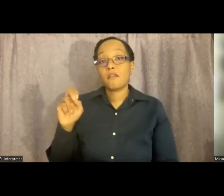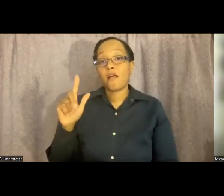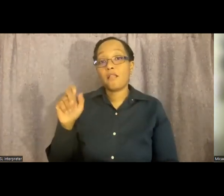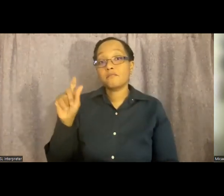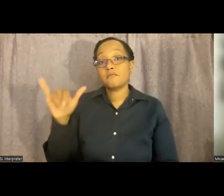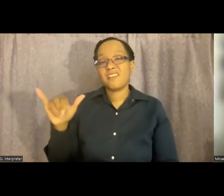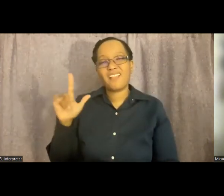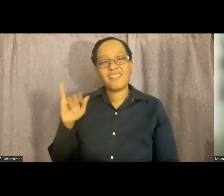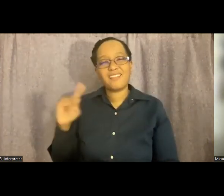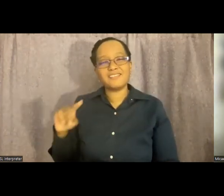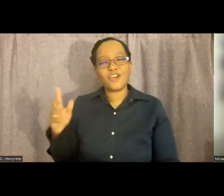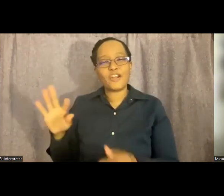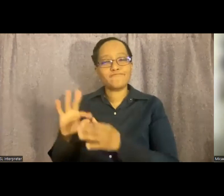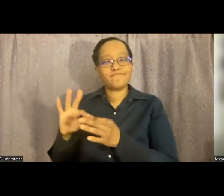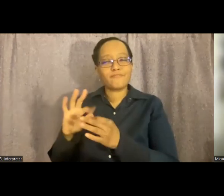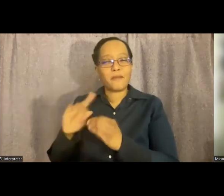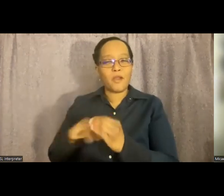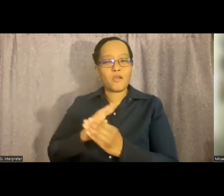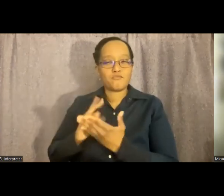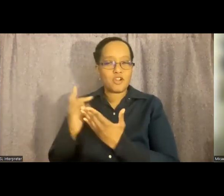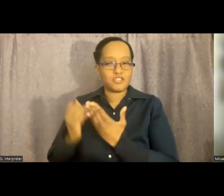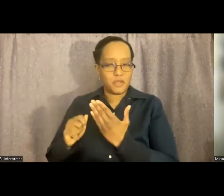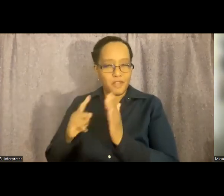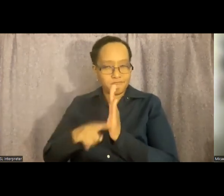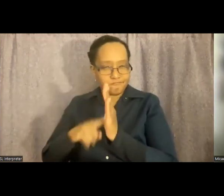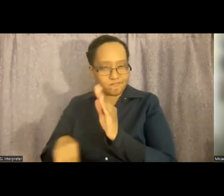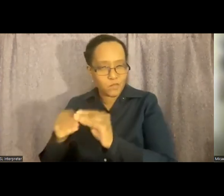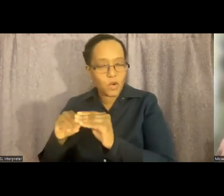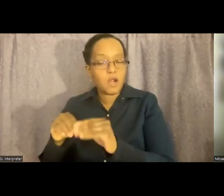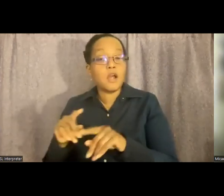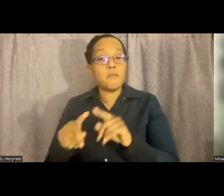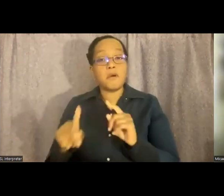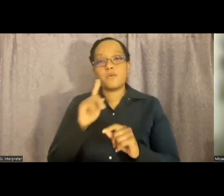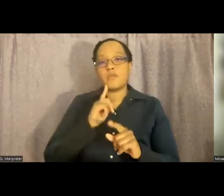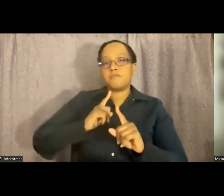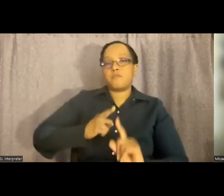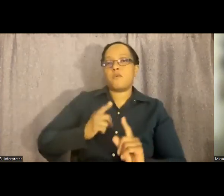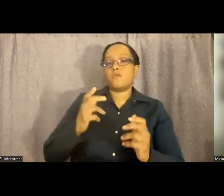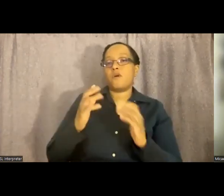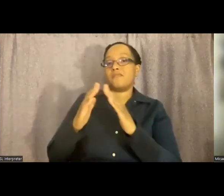You can find more on that but overall, it is holding our systems accountable for their